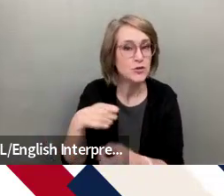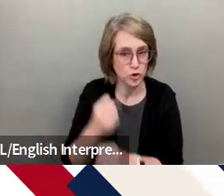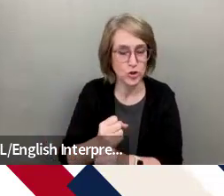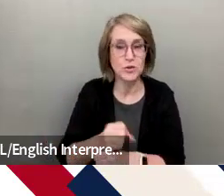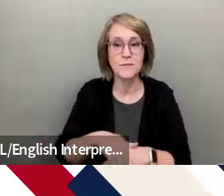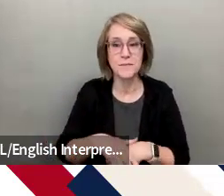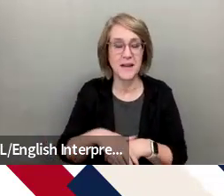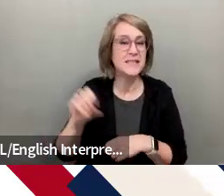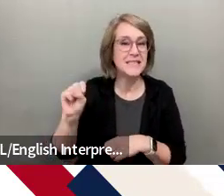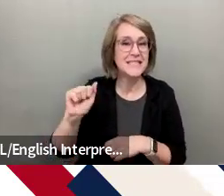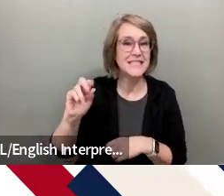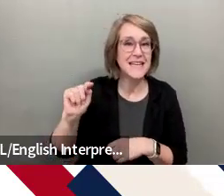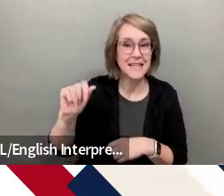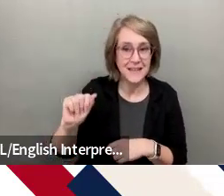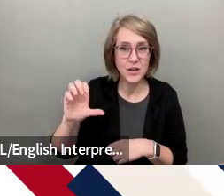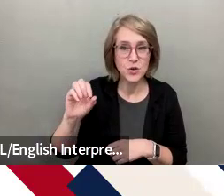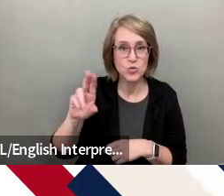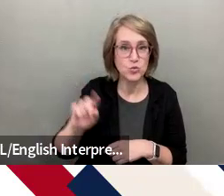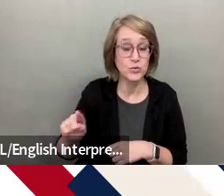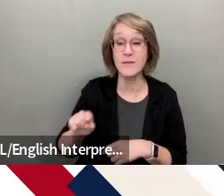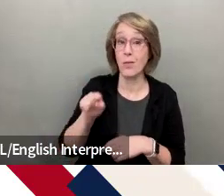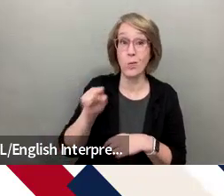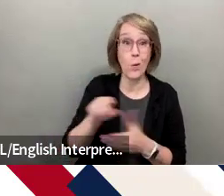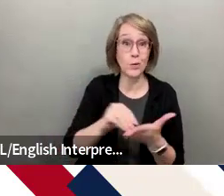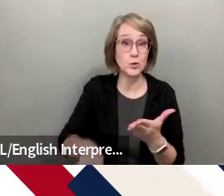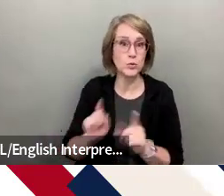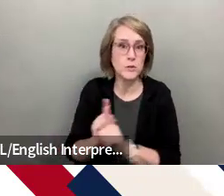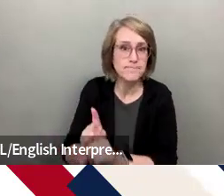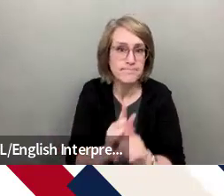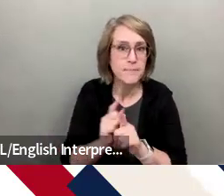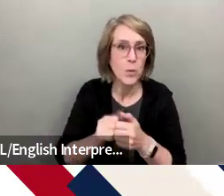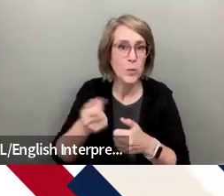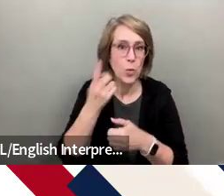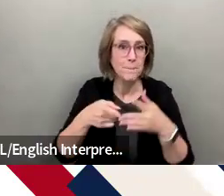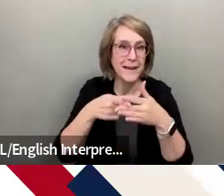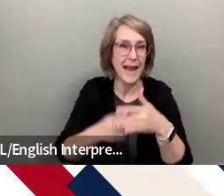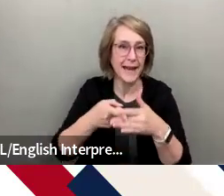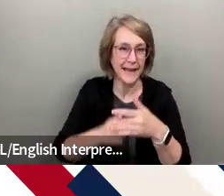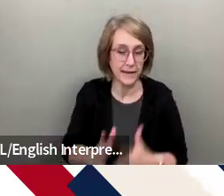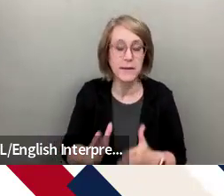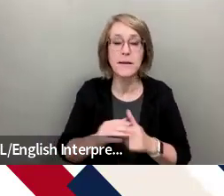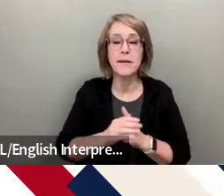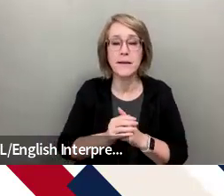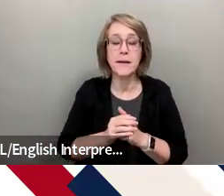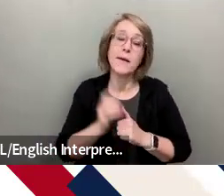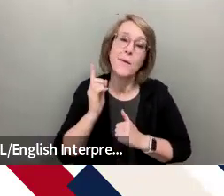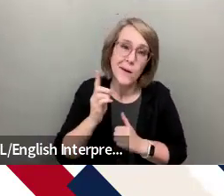THERE ACTUALLY GOT TO SHADOW MECHANICS. ONE OF THE STUDENTS WHO WAS UNFORTUNATELY ONLY 16 WAS